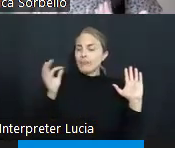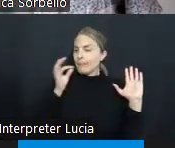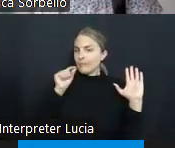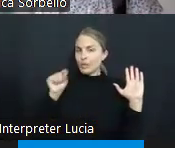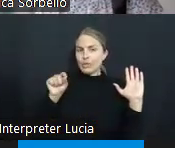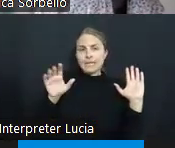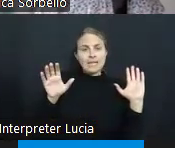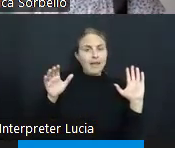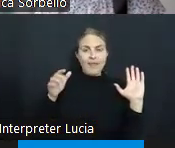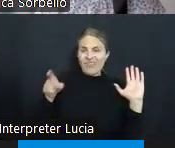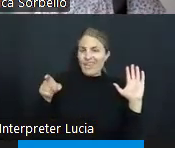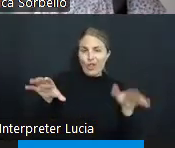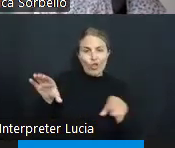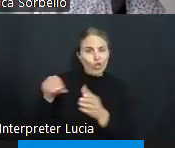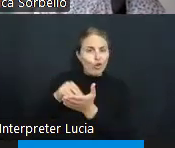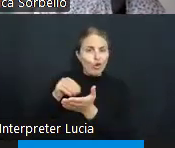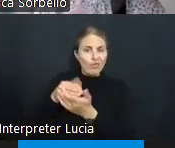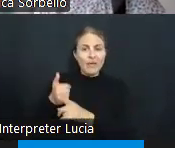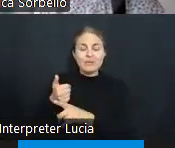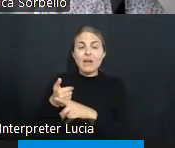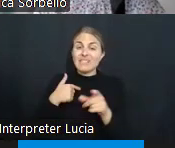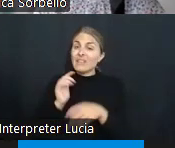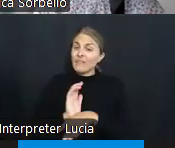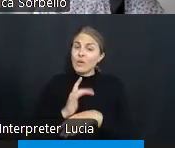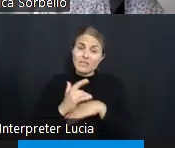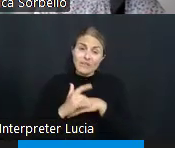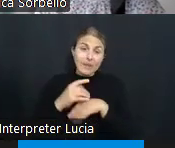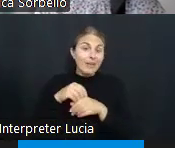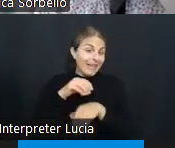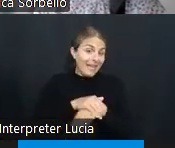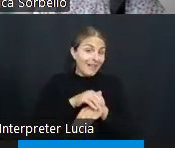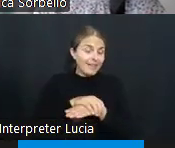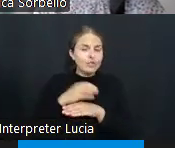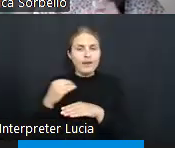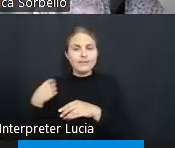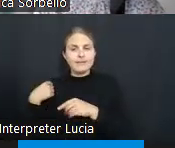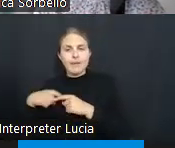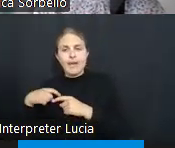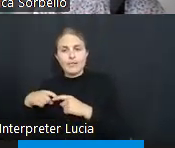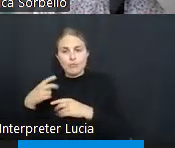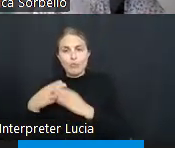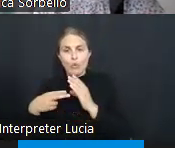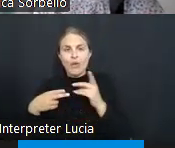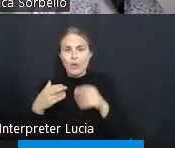closed captioning is on as well. So give me a just a moment and I will get that pulled up for everyone.